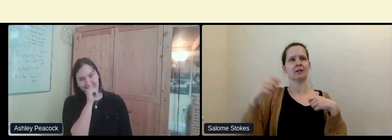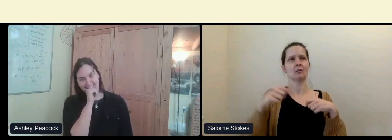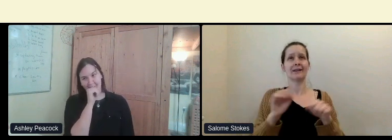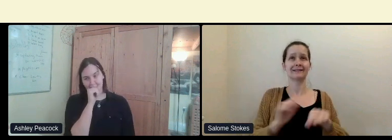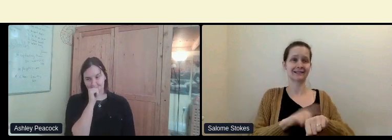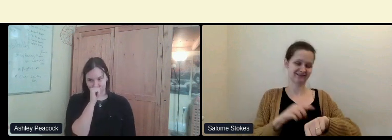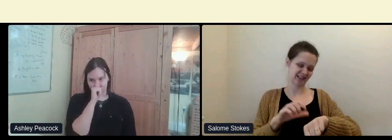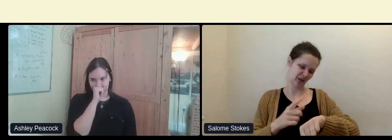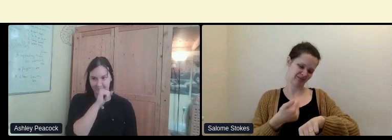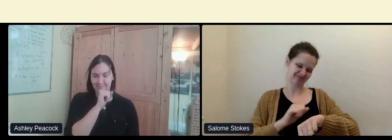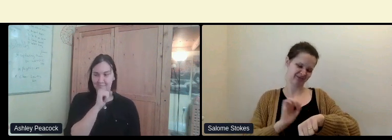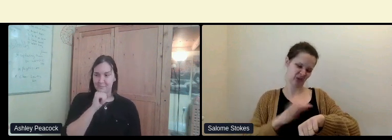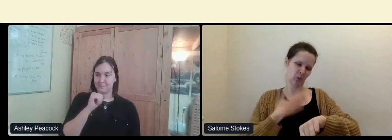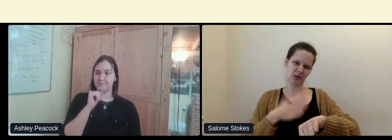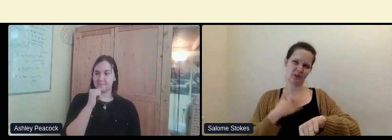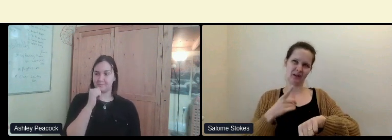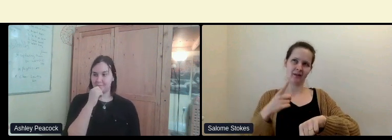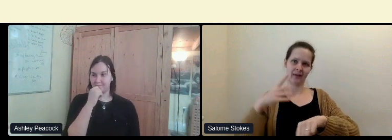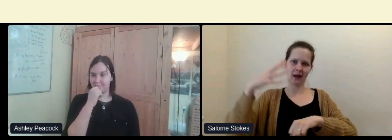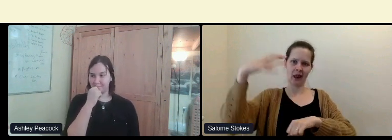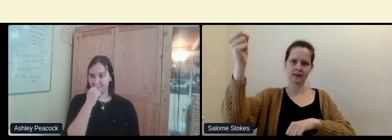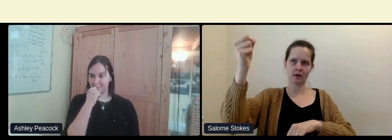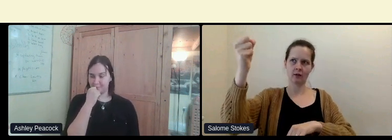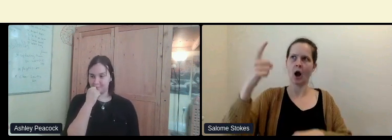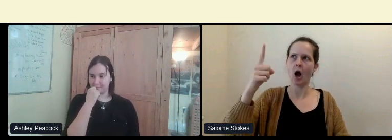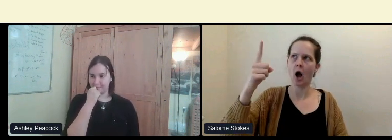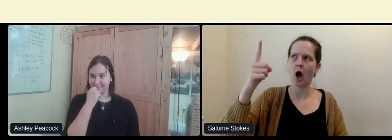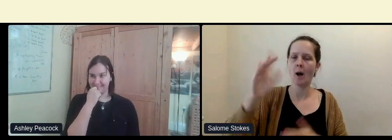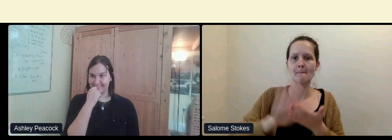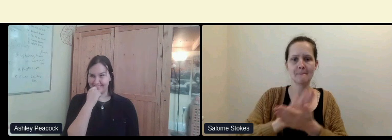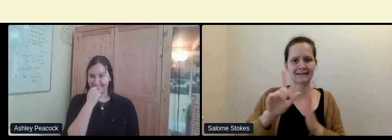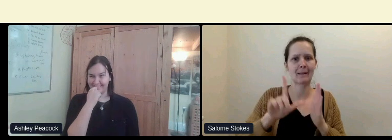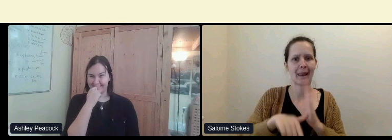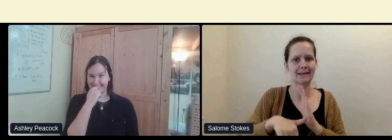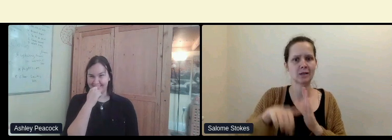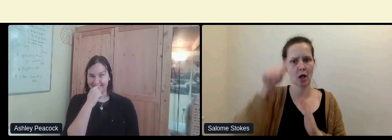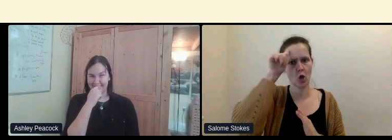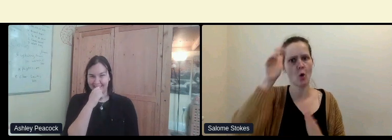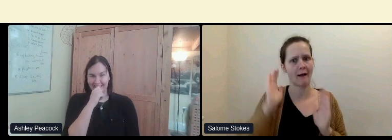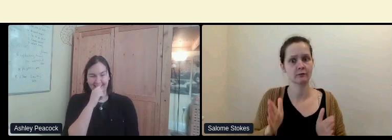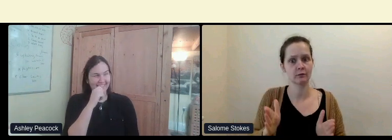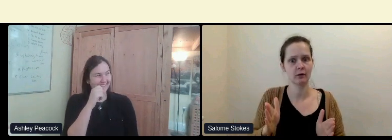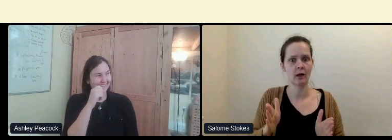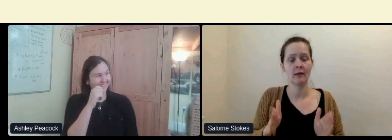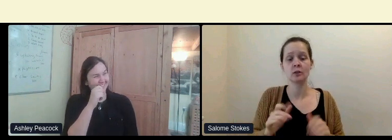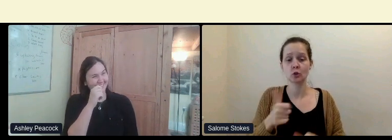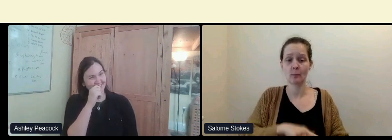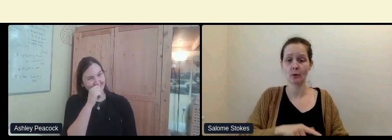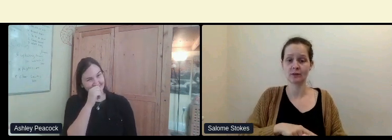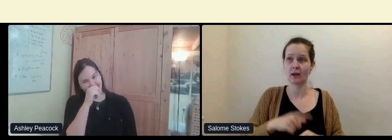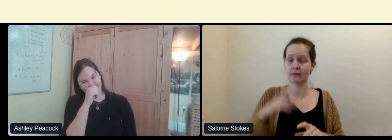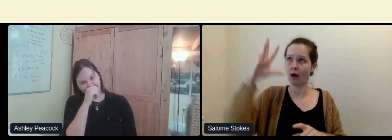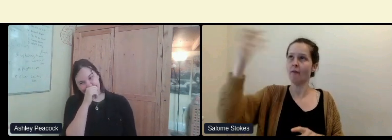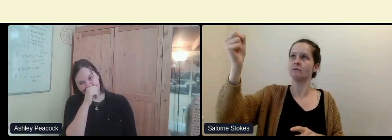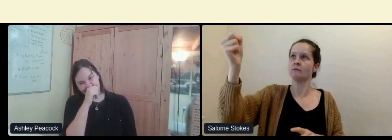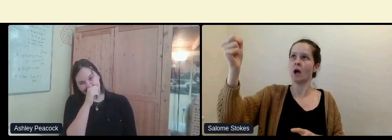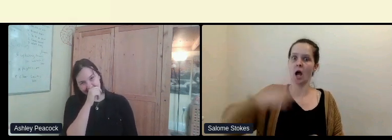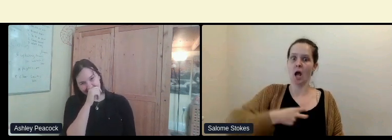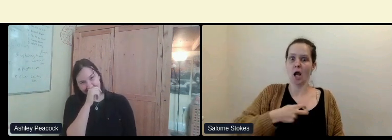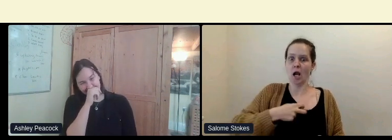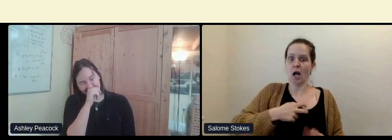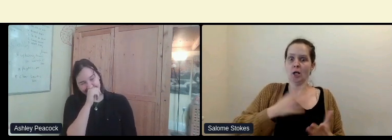sensory stimuli really gets me out of bed, like I start panicking at that point, I'm like working in